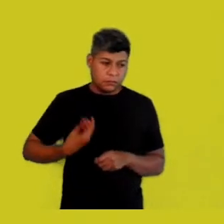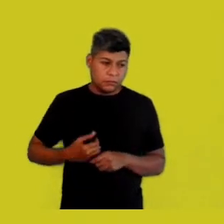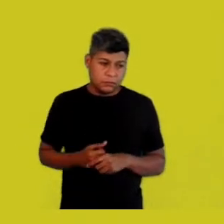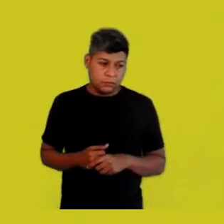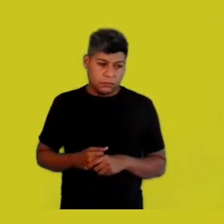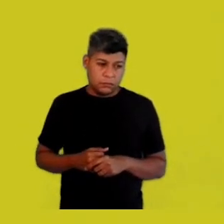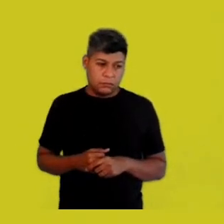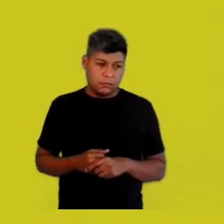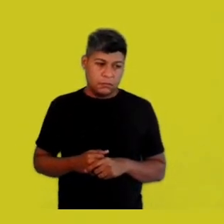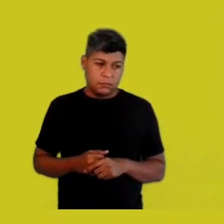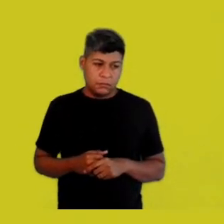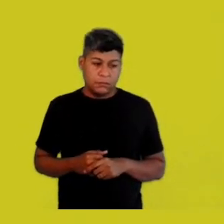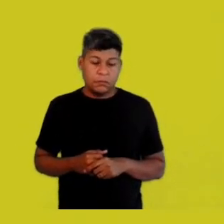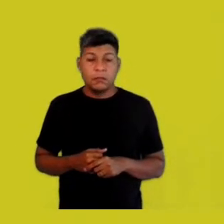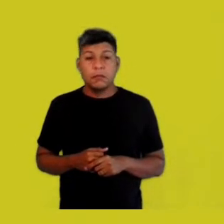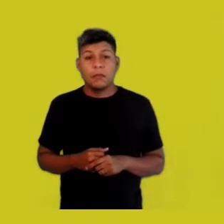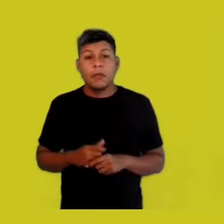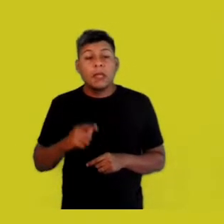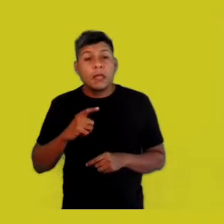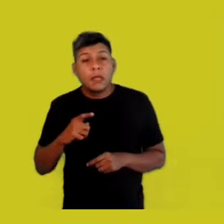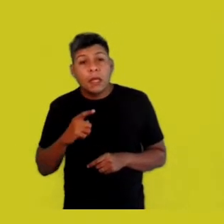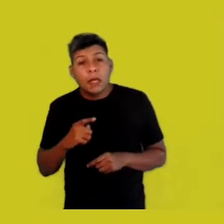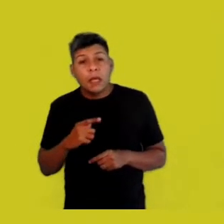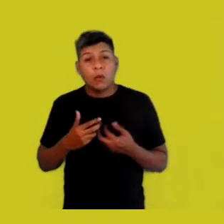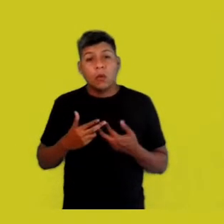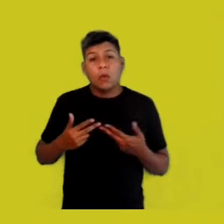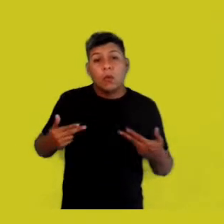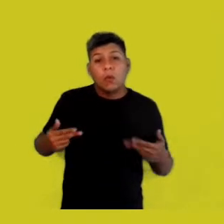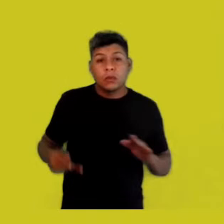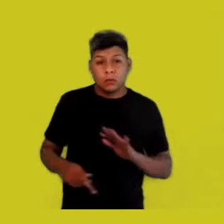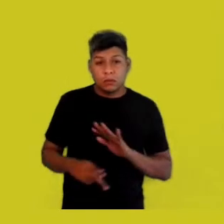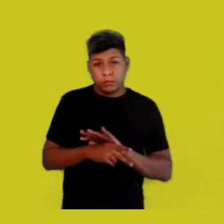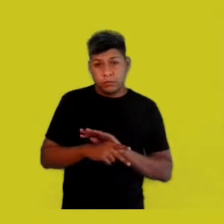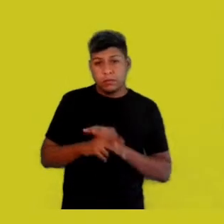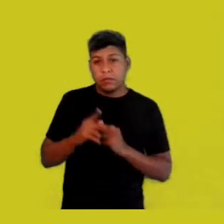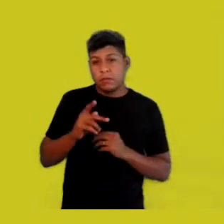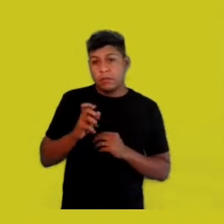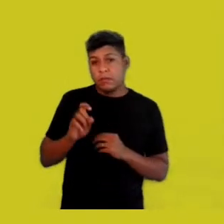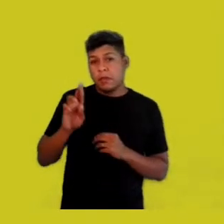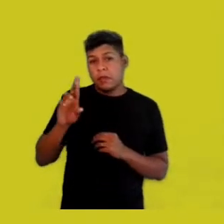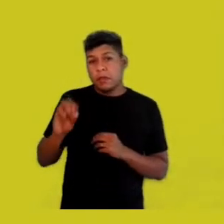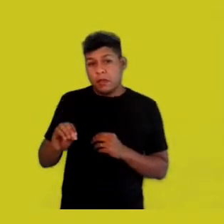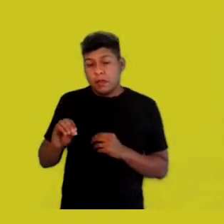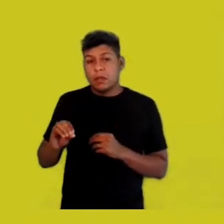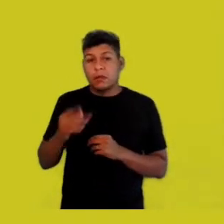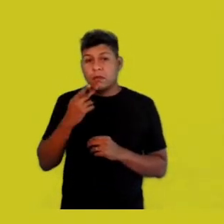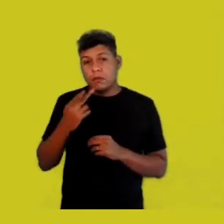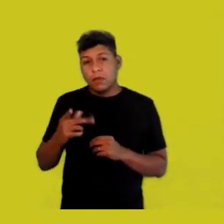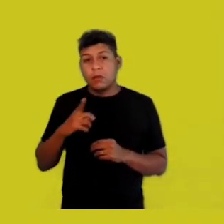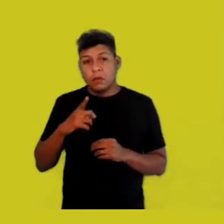I don’t know if Tiganá wants to make an observation, questions are coming